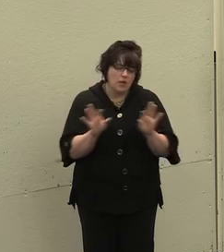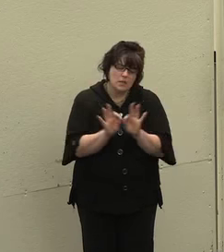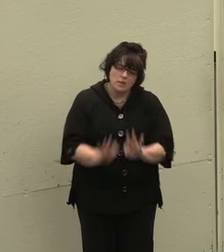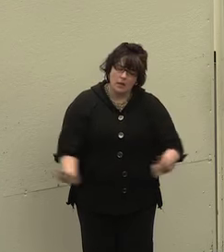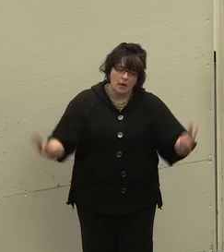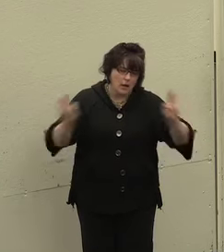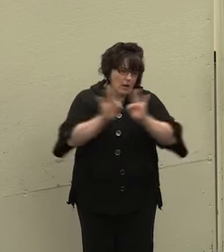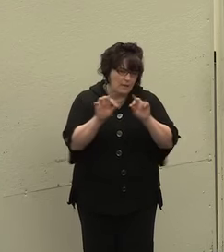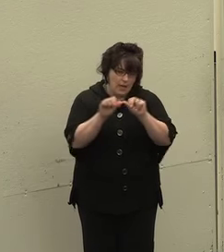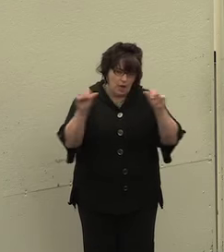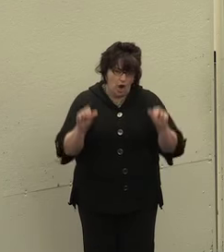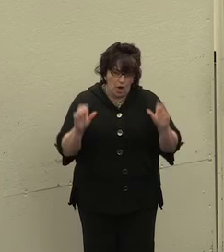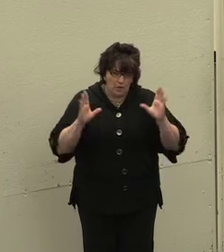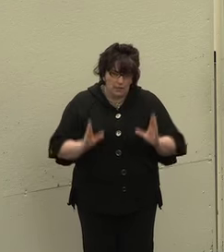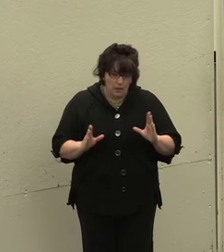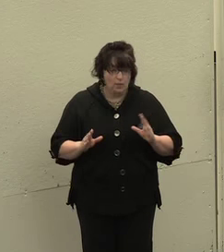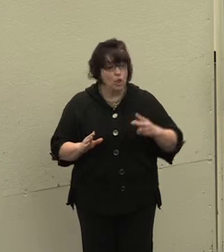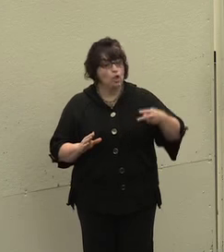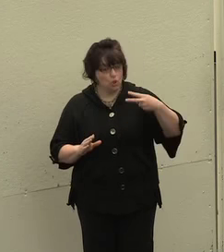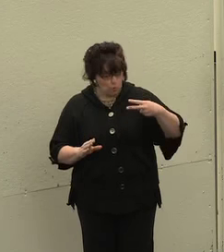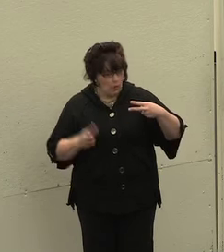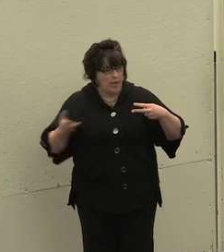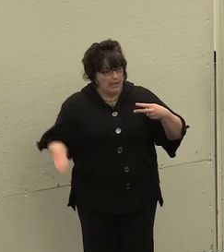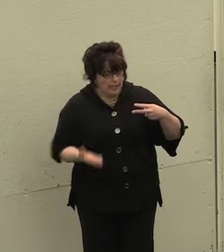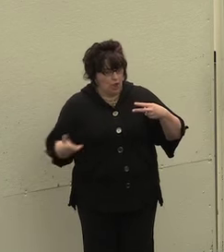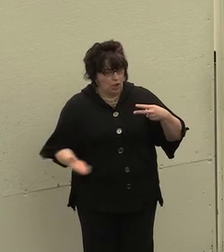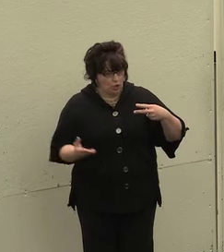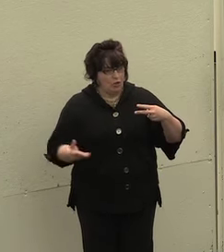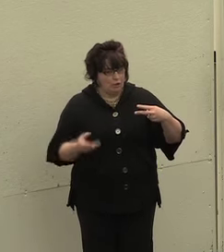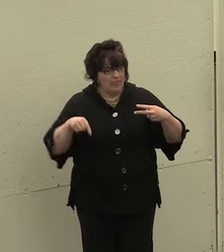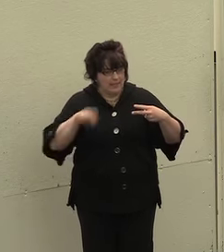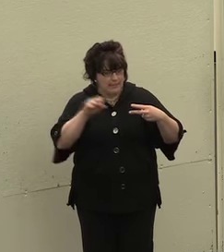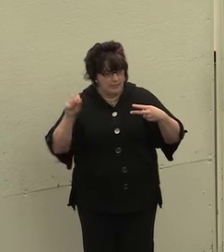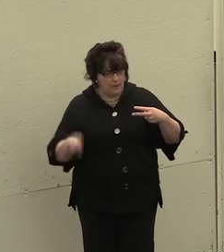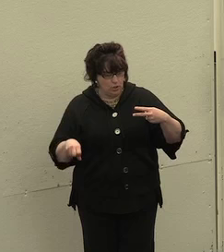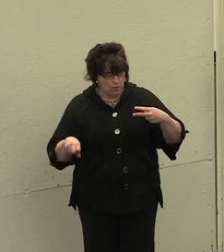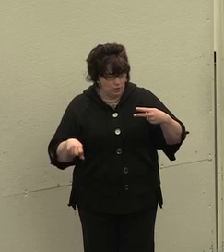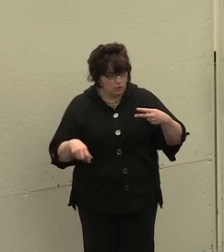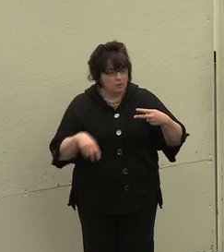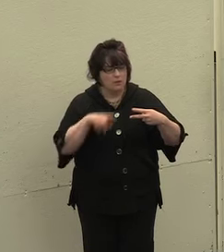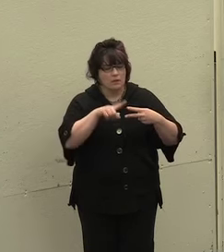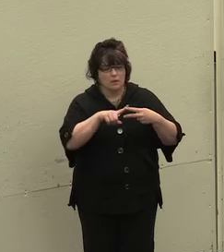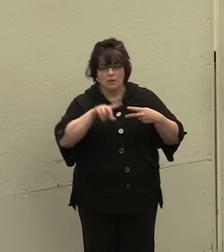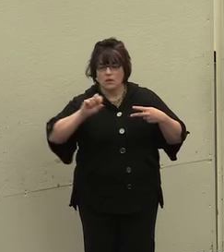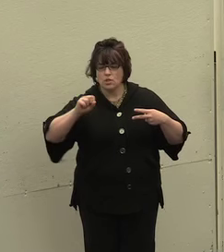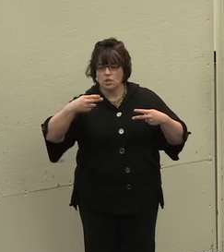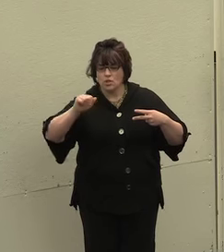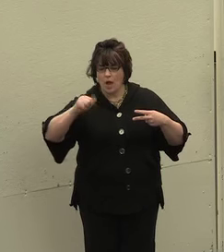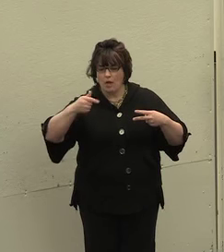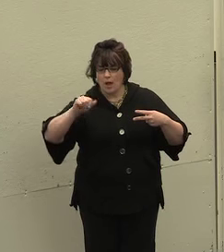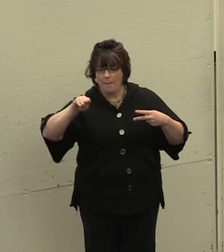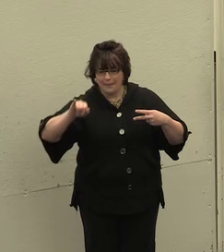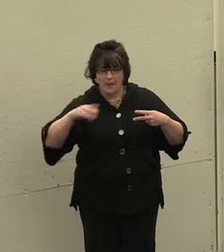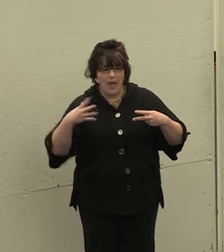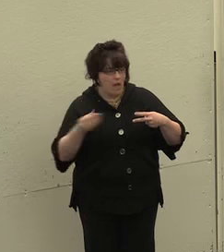And two of them, I think, will be here with us this semester. This is Mr. Ishigami and, of course, Mr. Fujimoto.